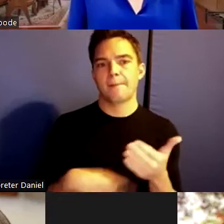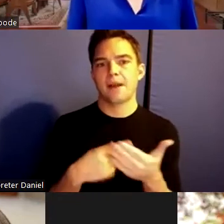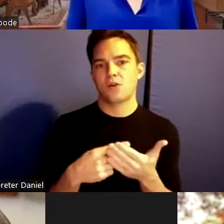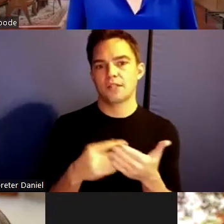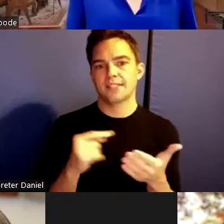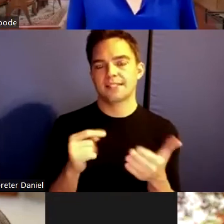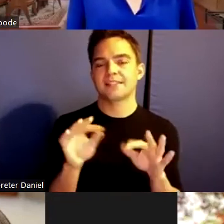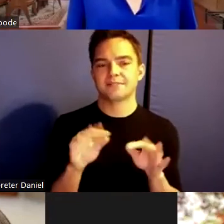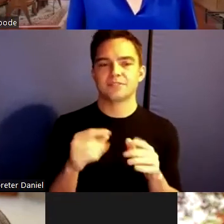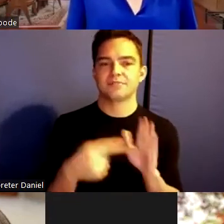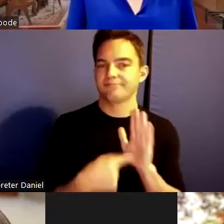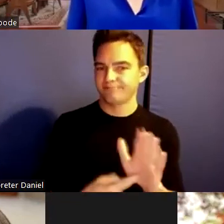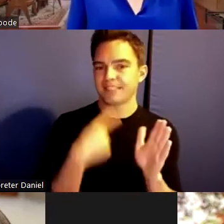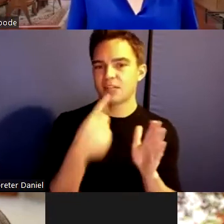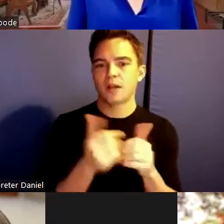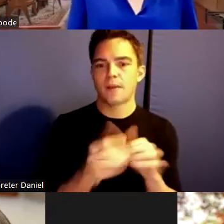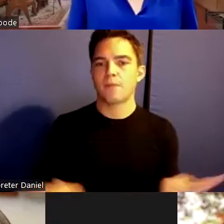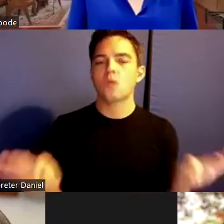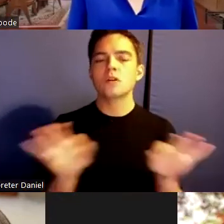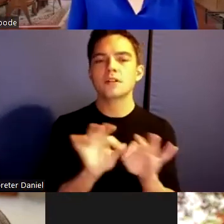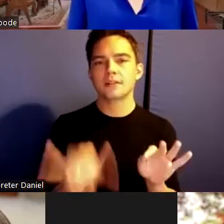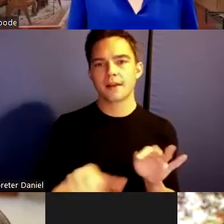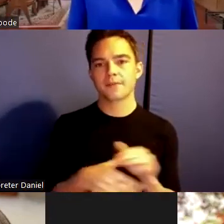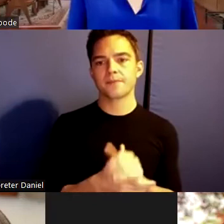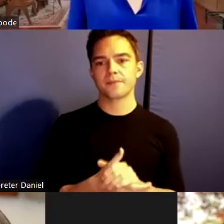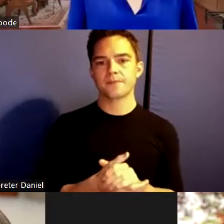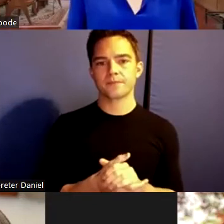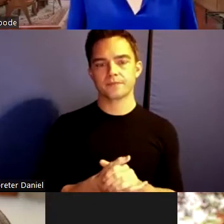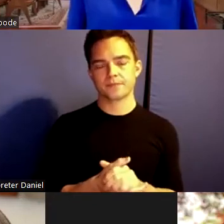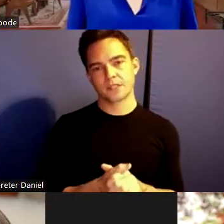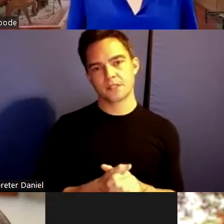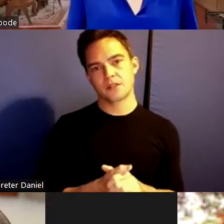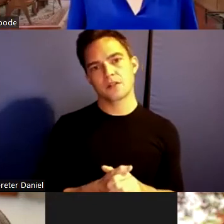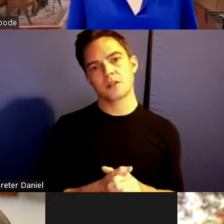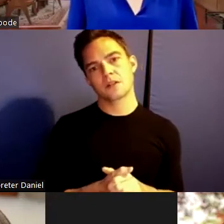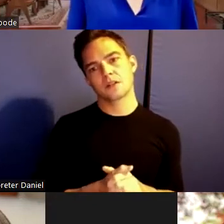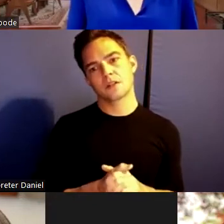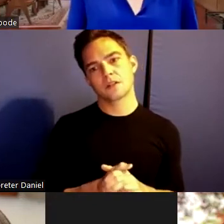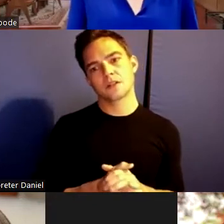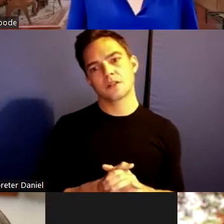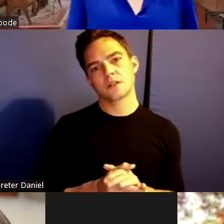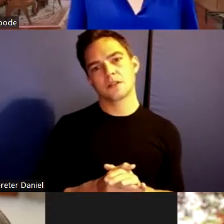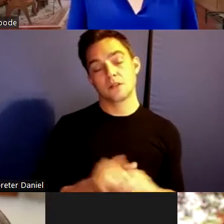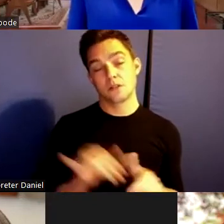important that is. And the and we're also ignoring them that